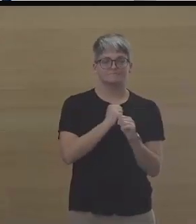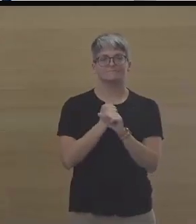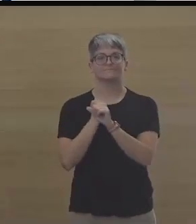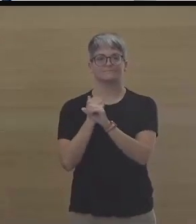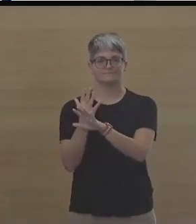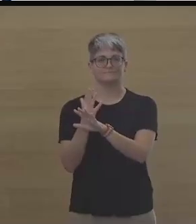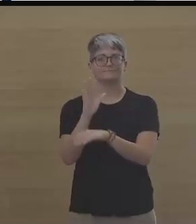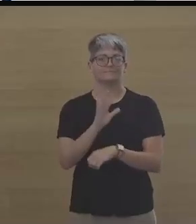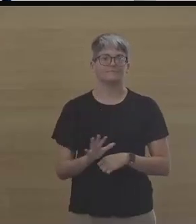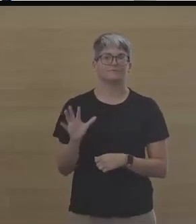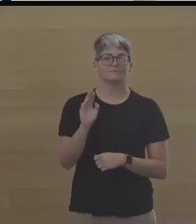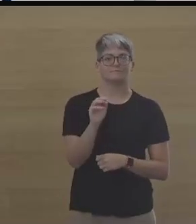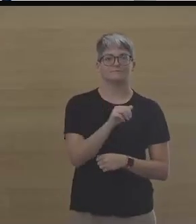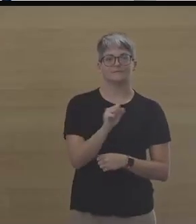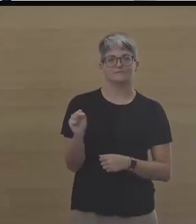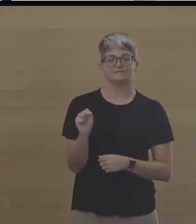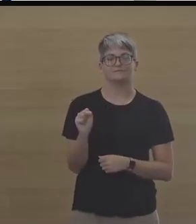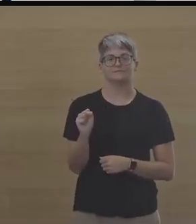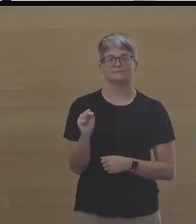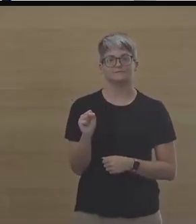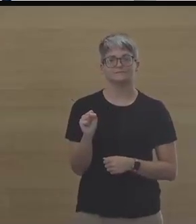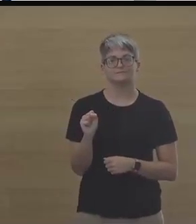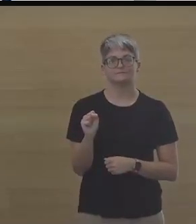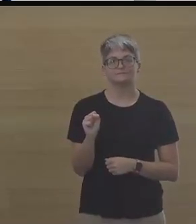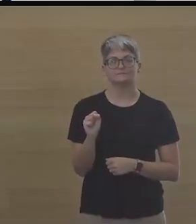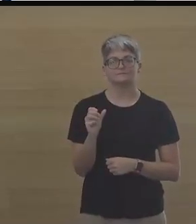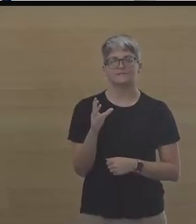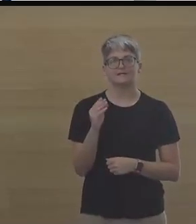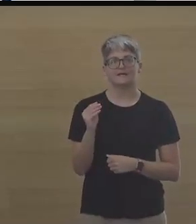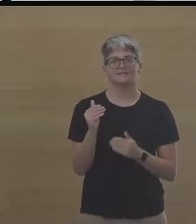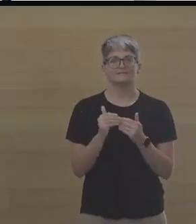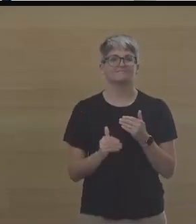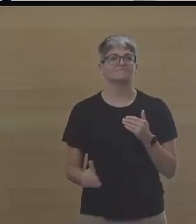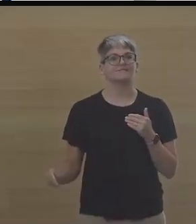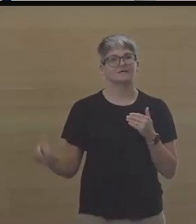Massachusetts and beyond promoting